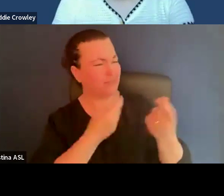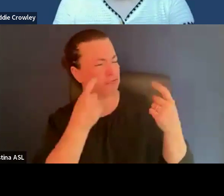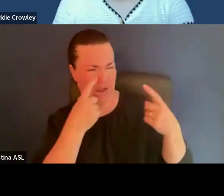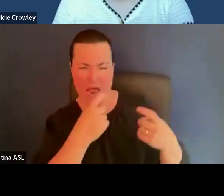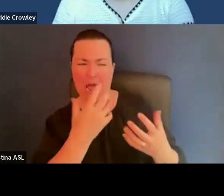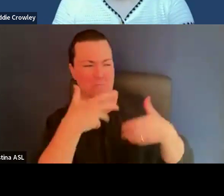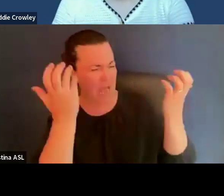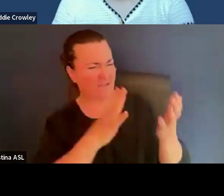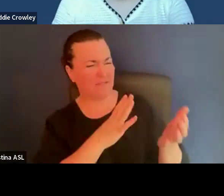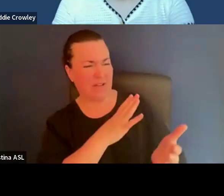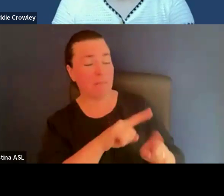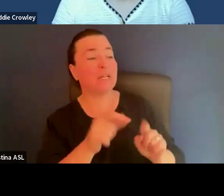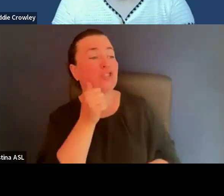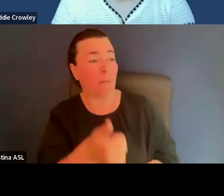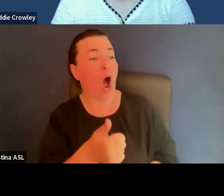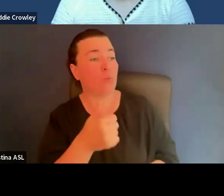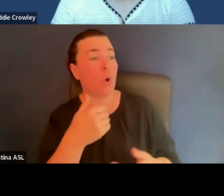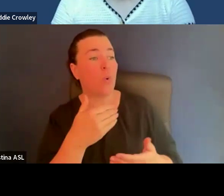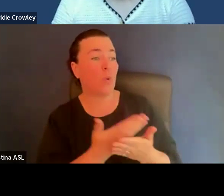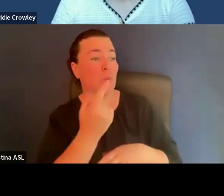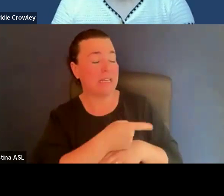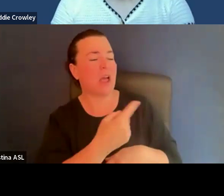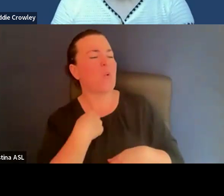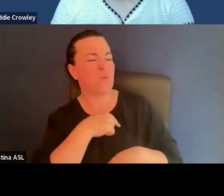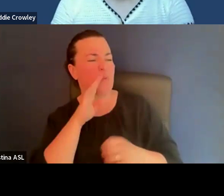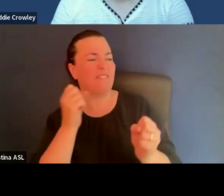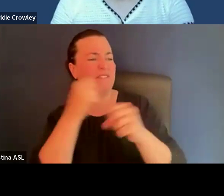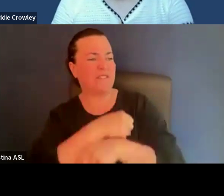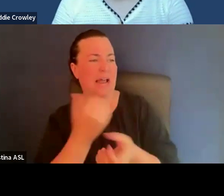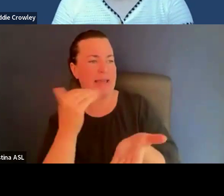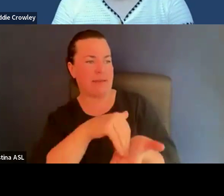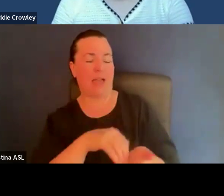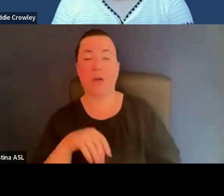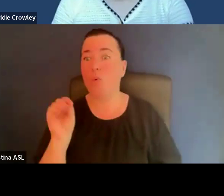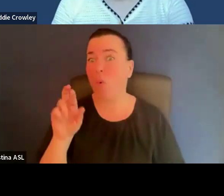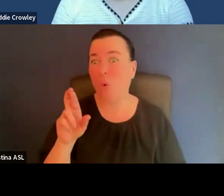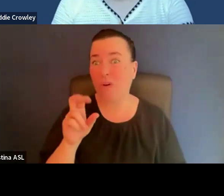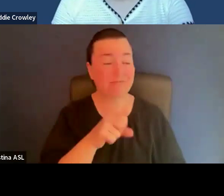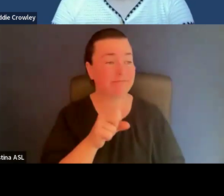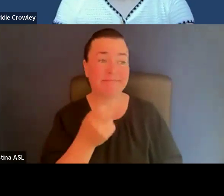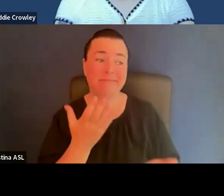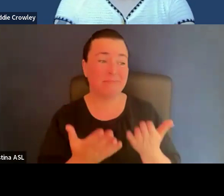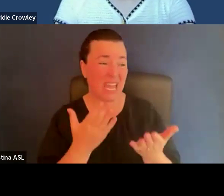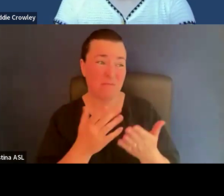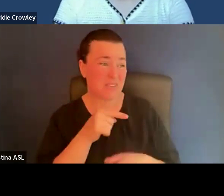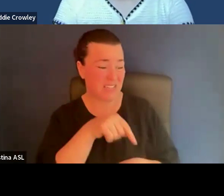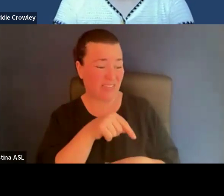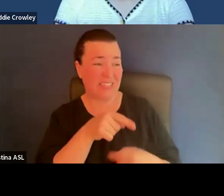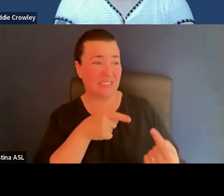or "Maybe think about it this way," or "Maybe it is too hard," or all of those things,